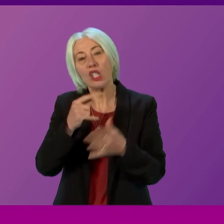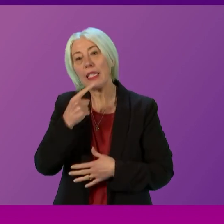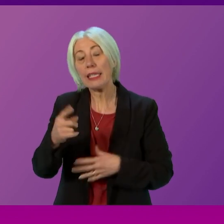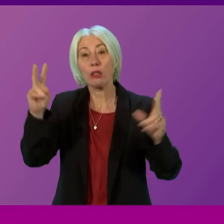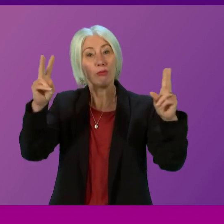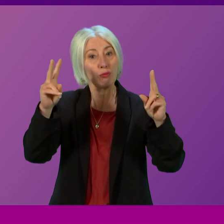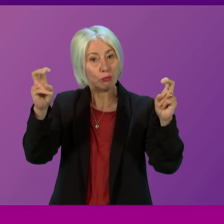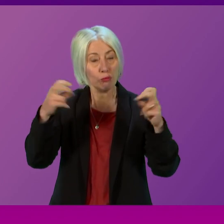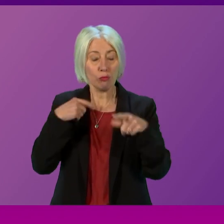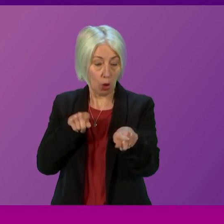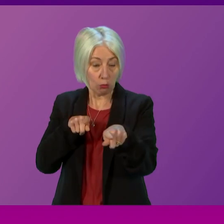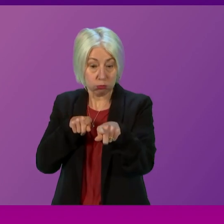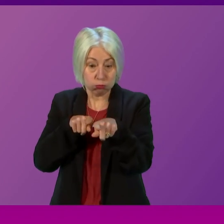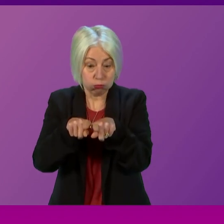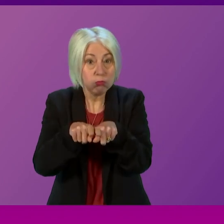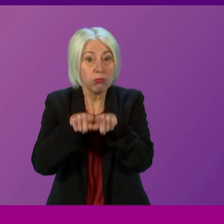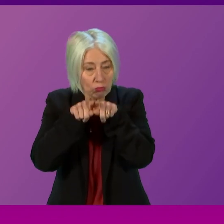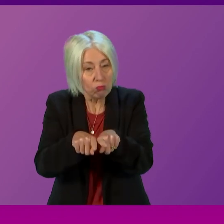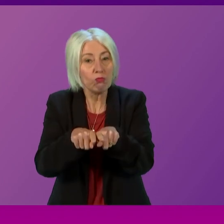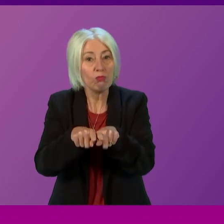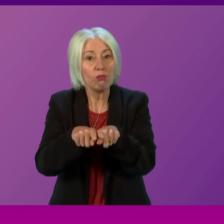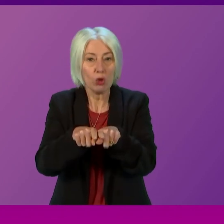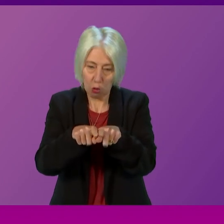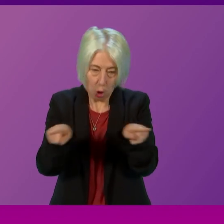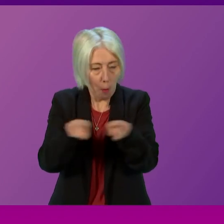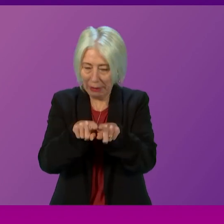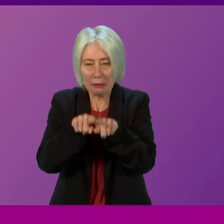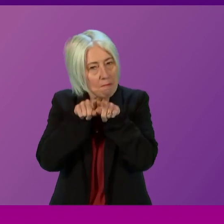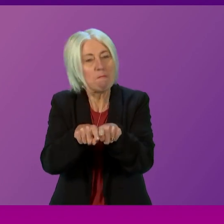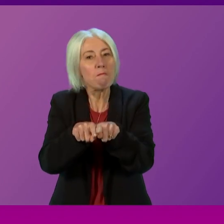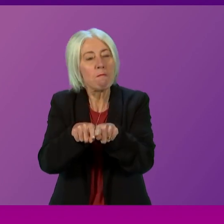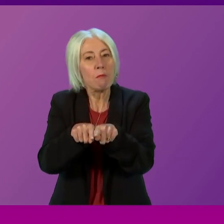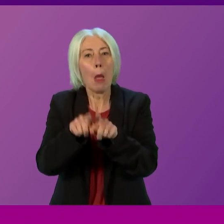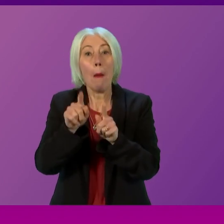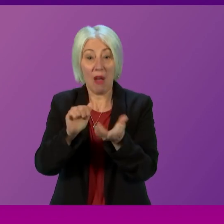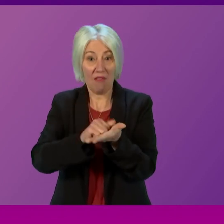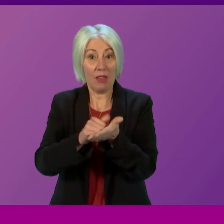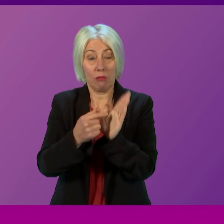However, figures that have been published this week confirm